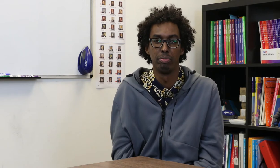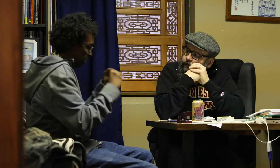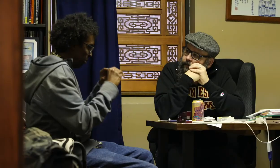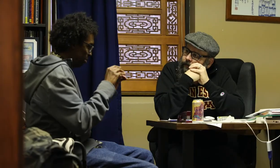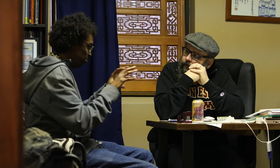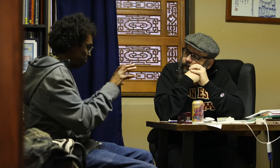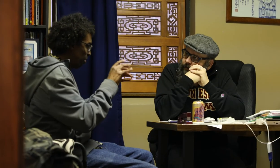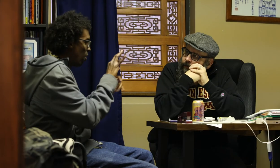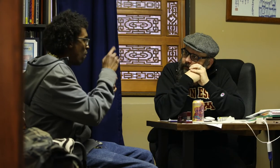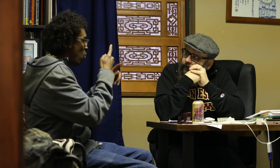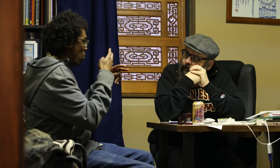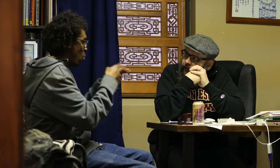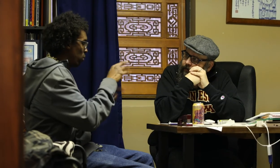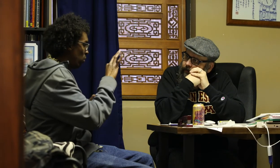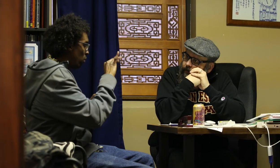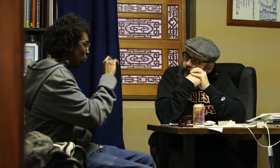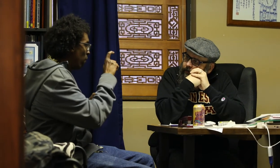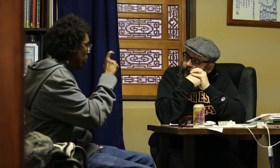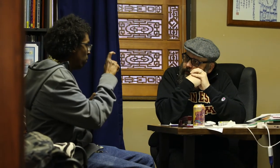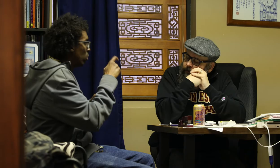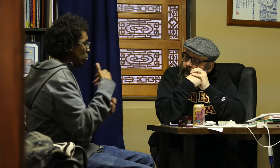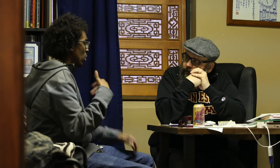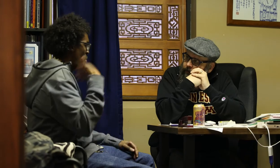Putting components in, fixing it, fixing broken things.